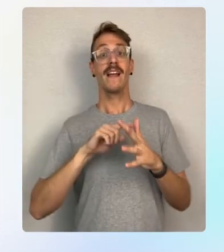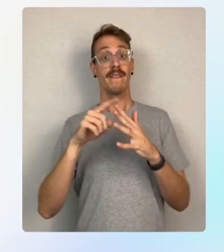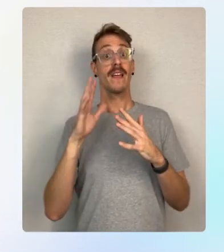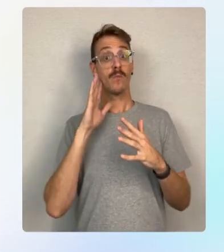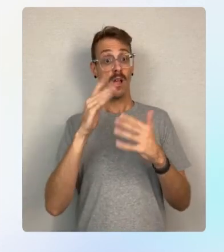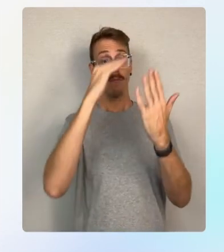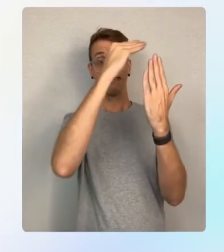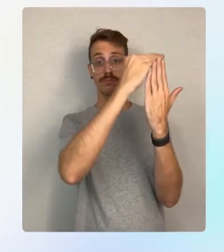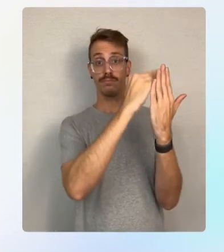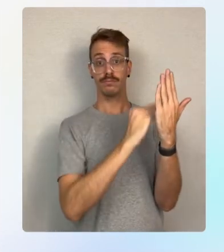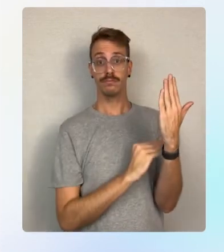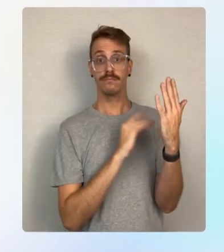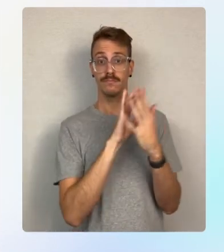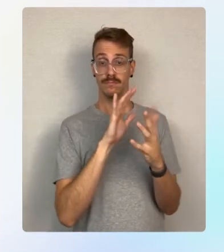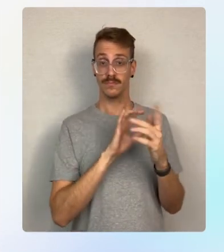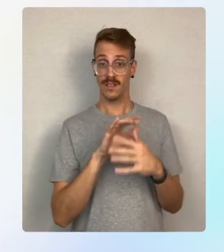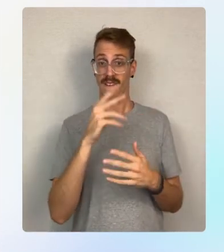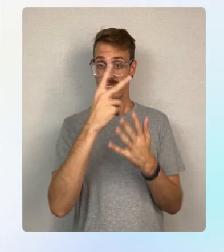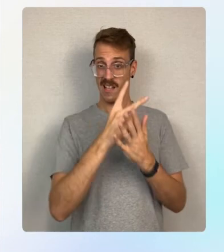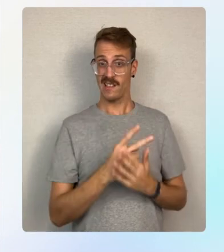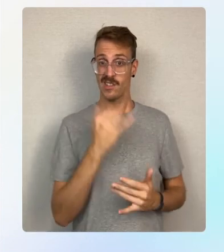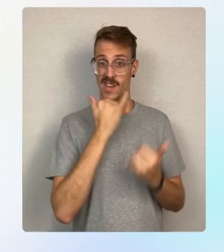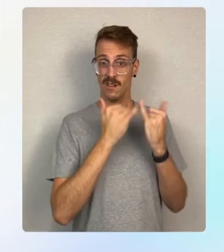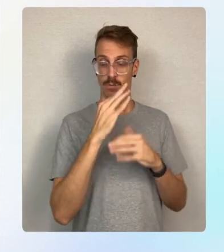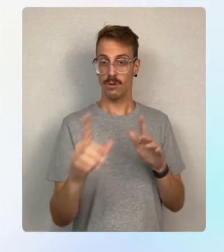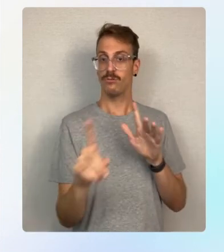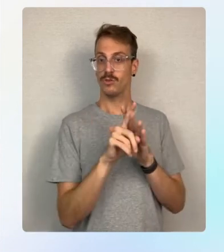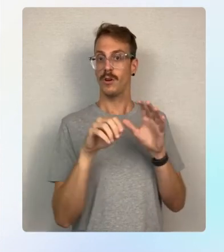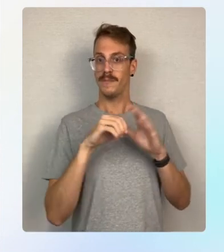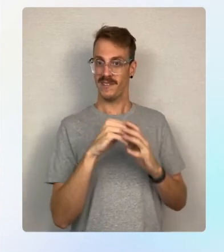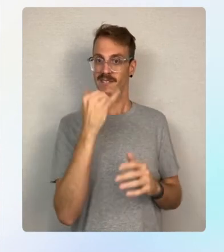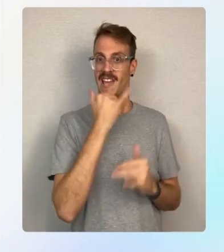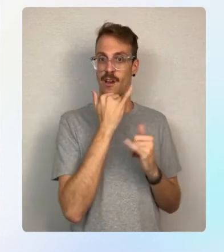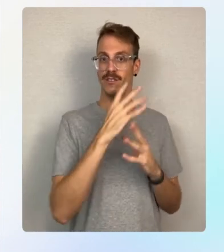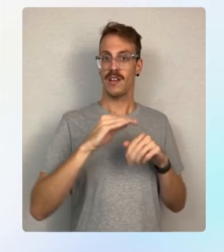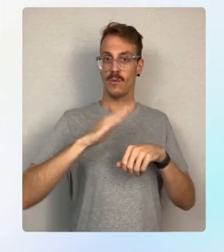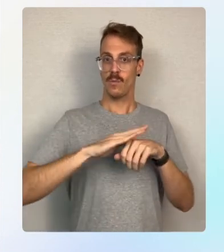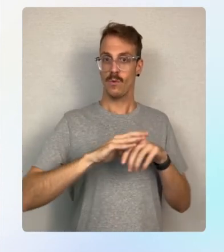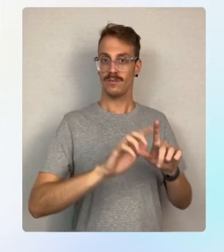and a list of Vulkan Validation Errors will be listed in the errors and warning panel.